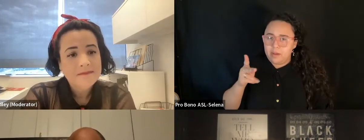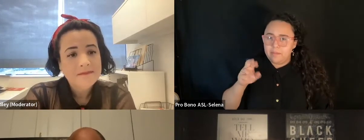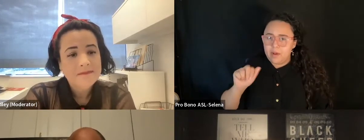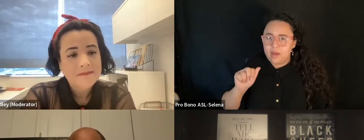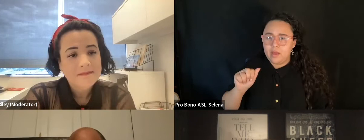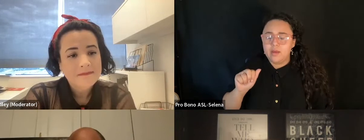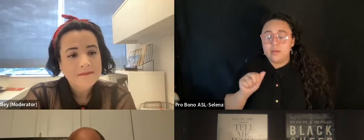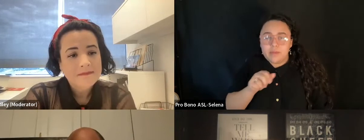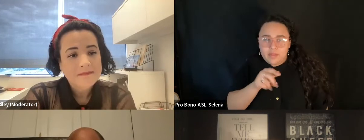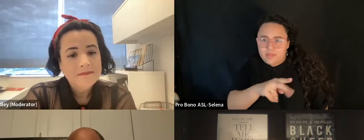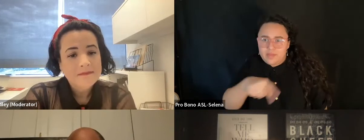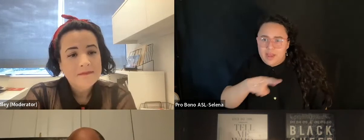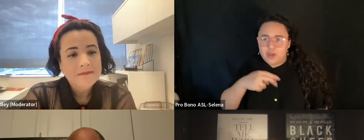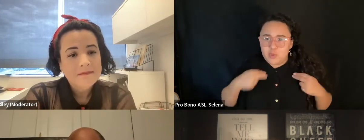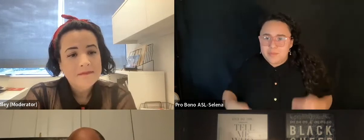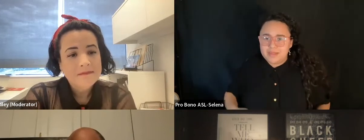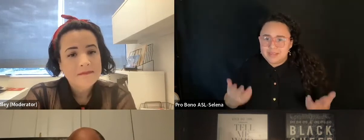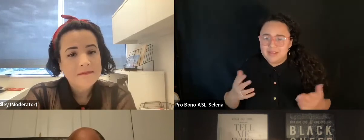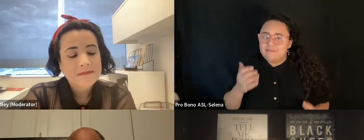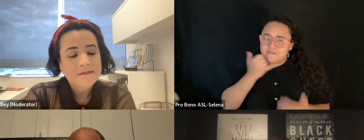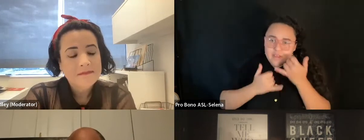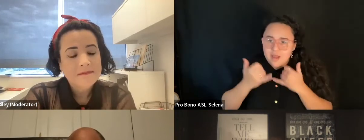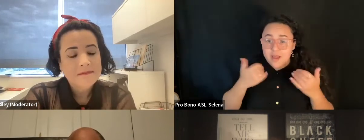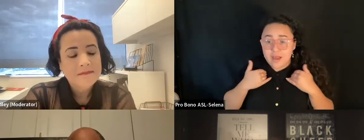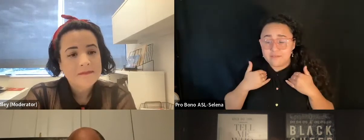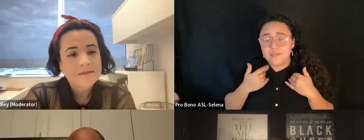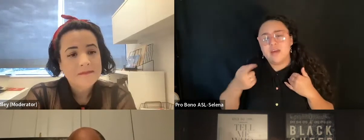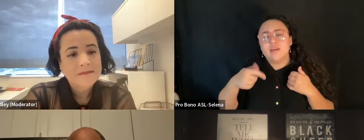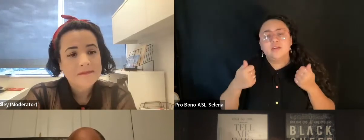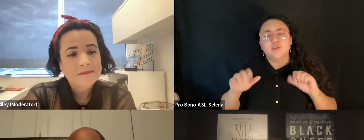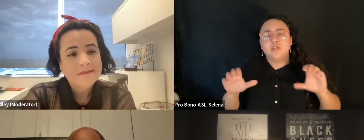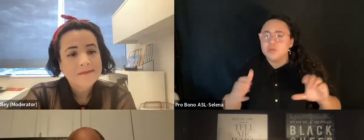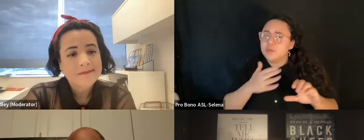best in a very difficult position, often a very difficult position, and a position they're born into